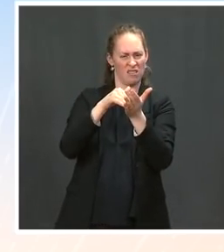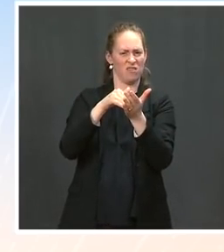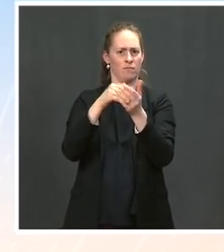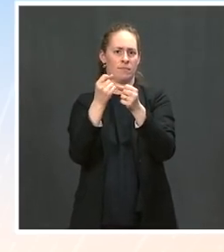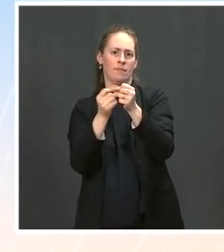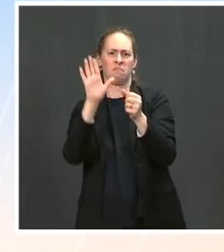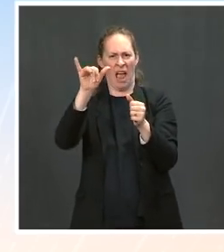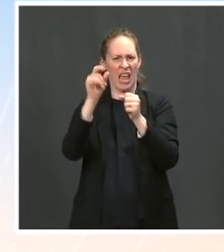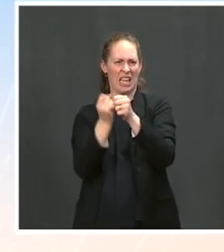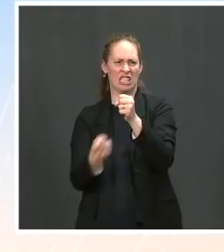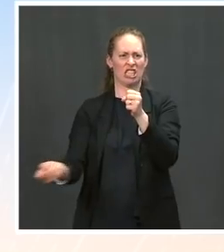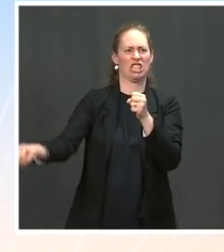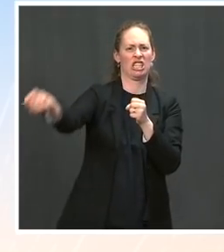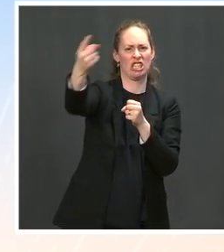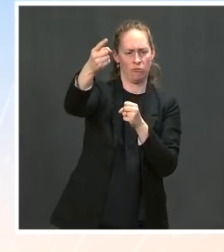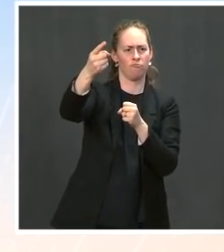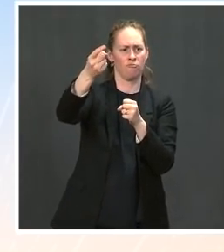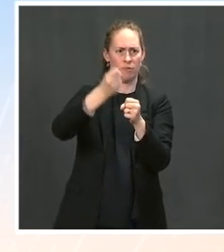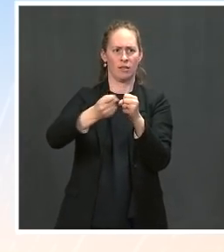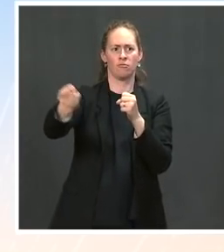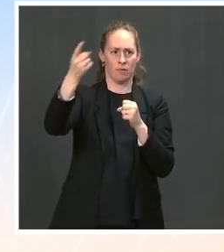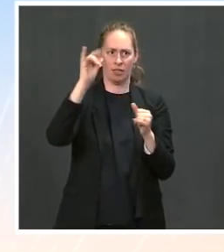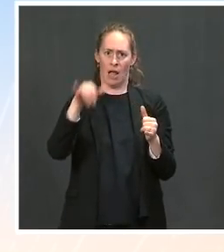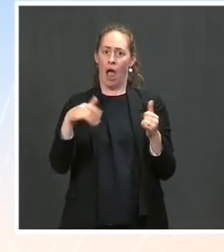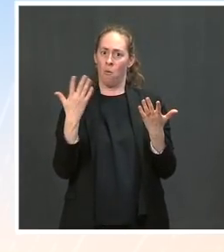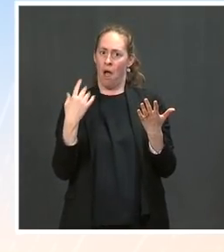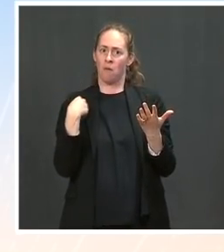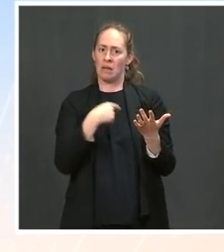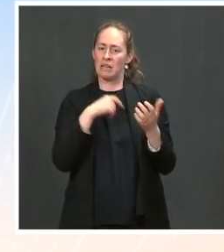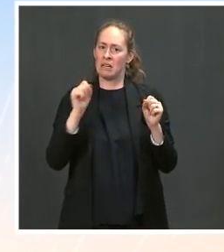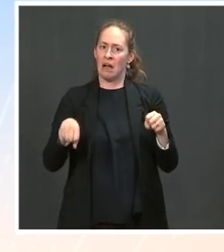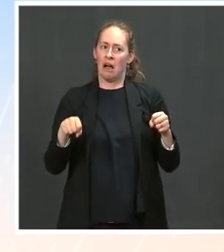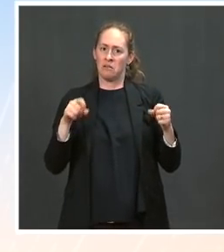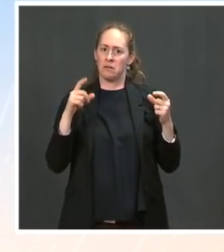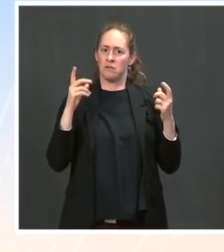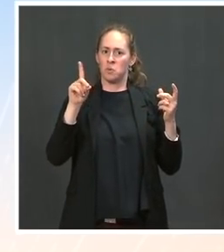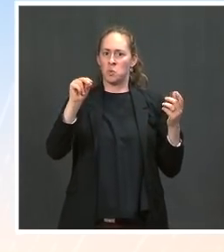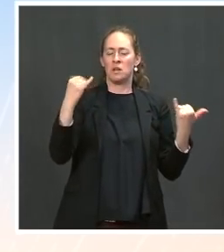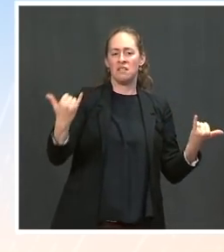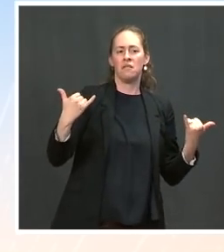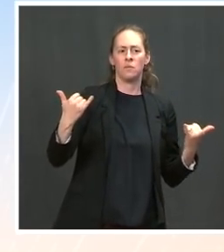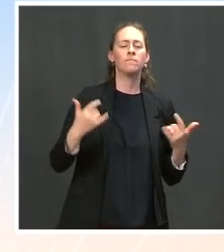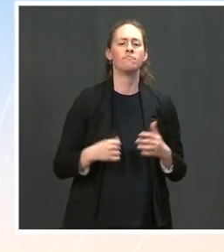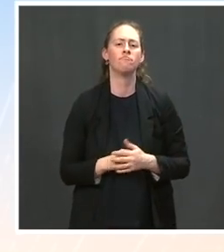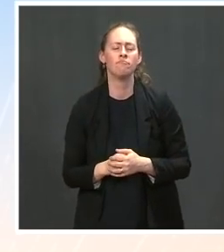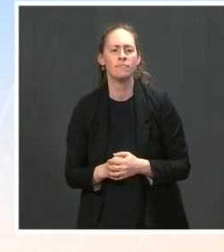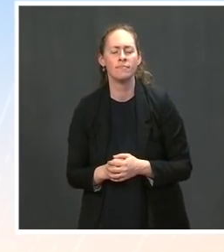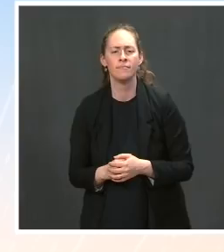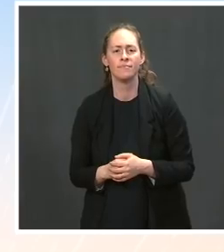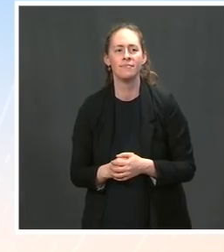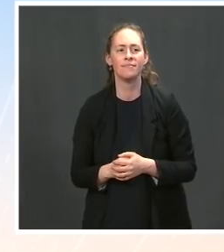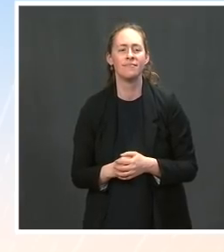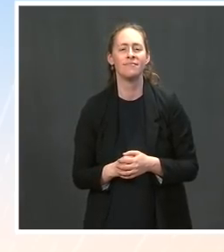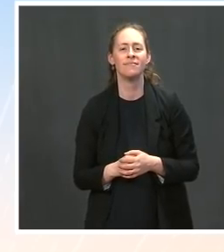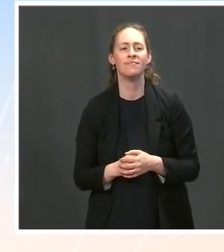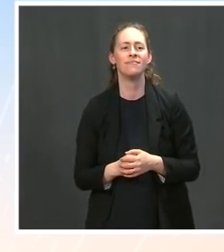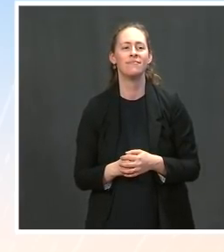and what kind of down payment we could do this year. Go ahead, in the back. The Press: Thank you, Jen. So just point of clarification: